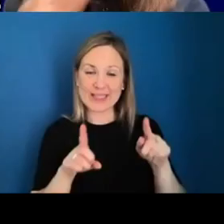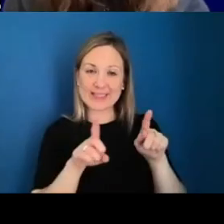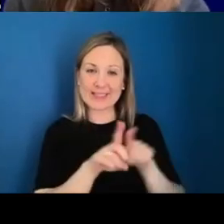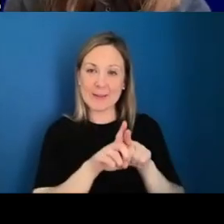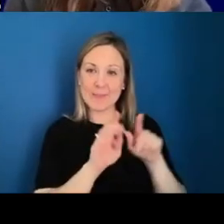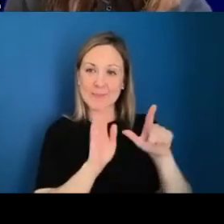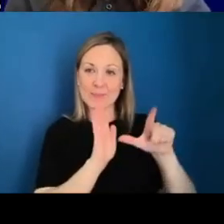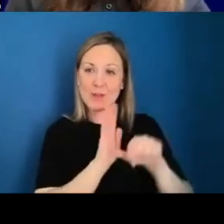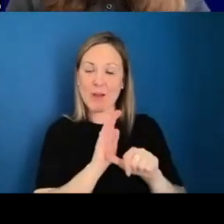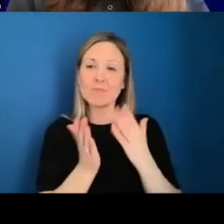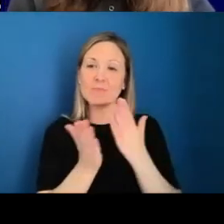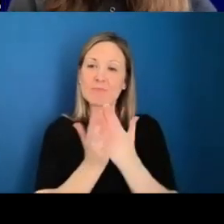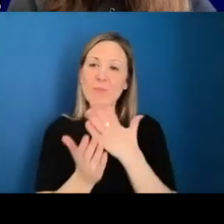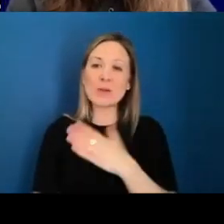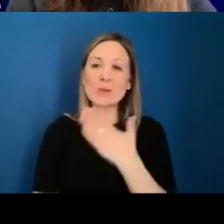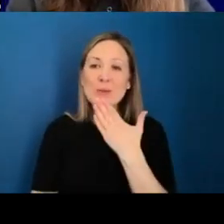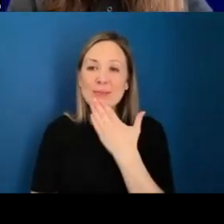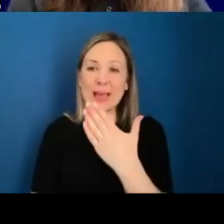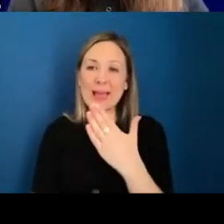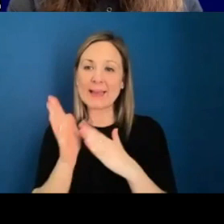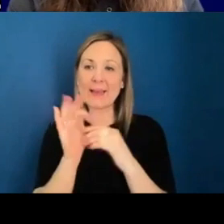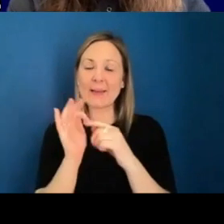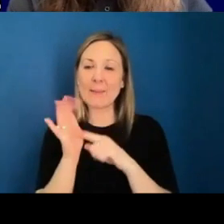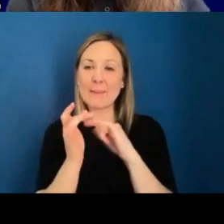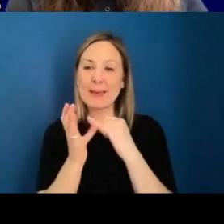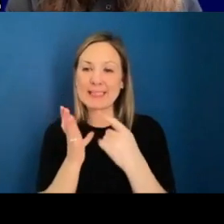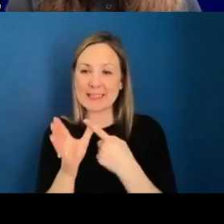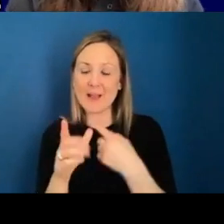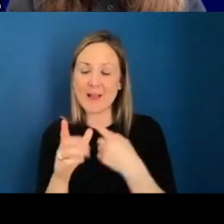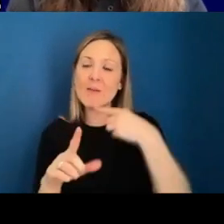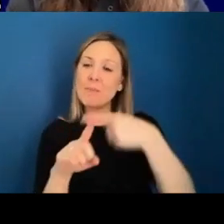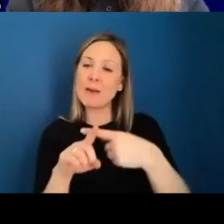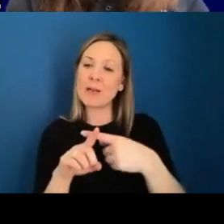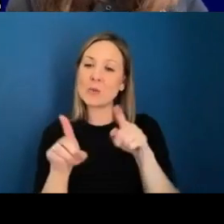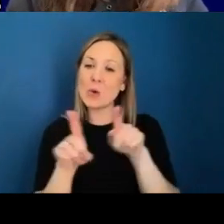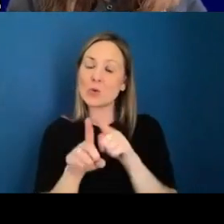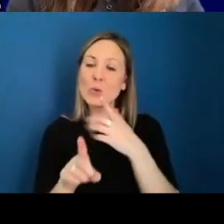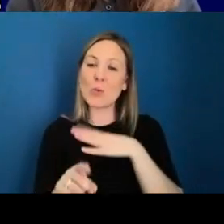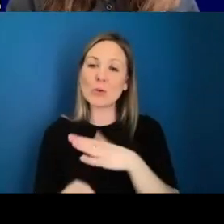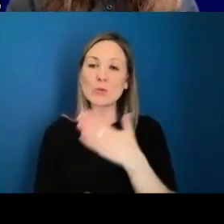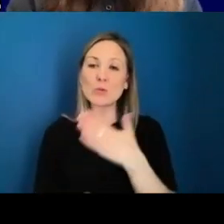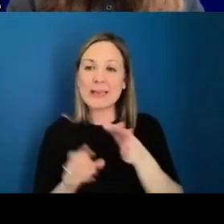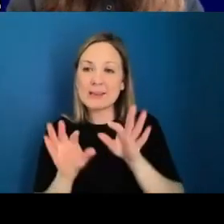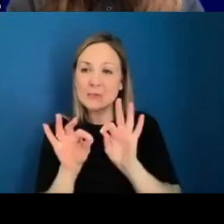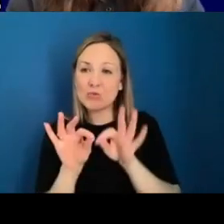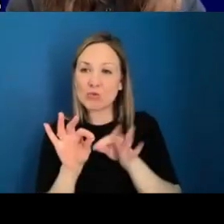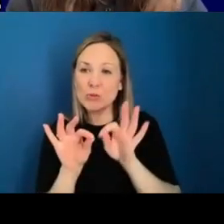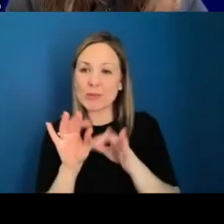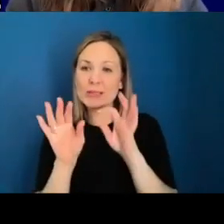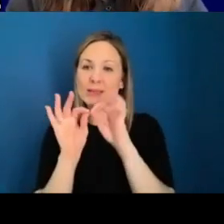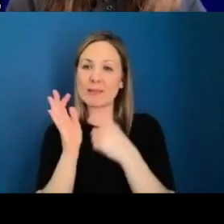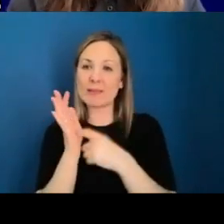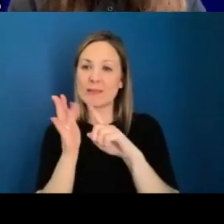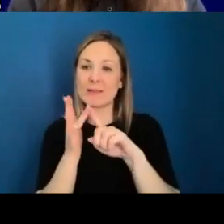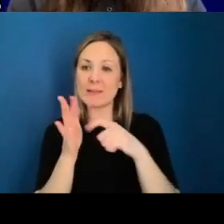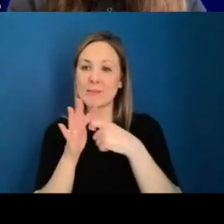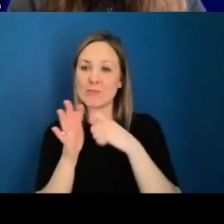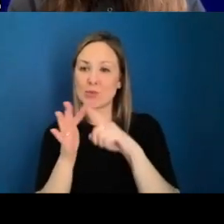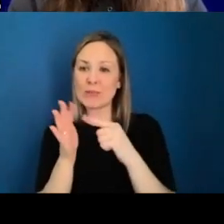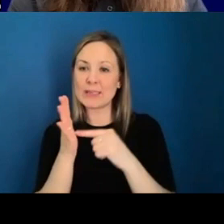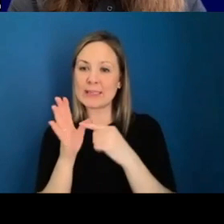Thanks again Melissa but also thank you to our interpreters Brooke Tapia and Marie Hunter